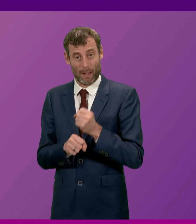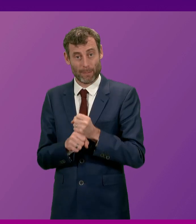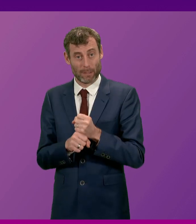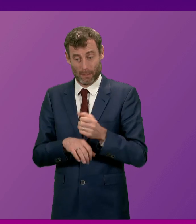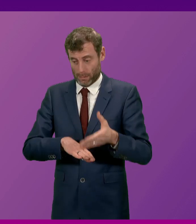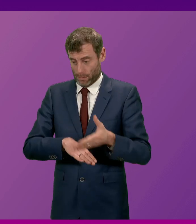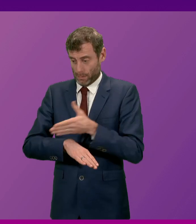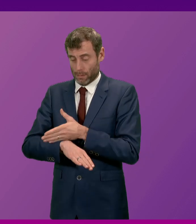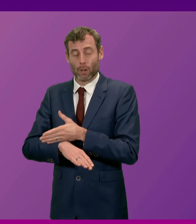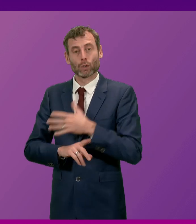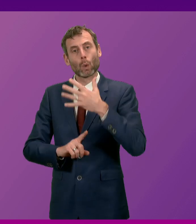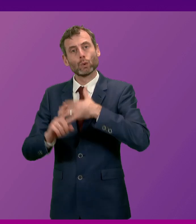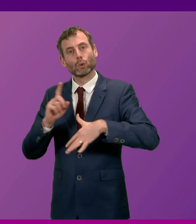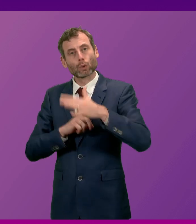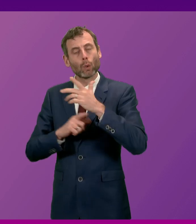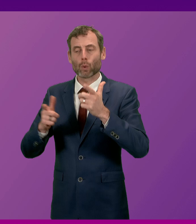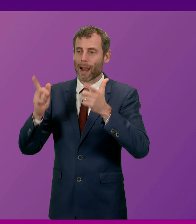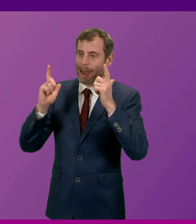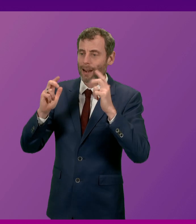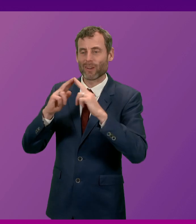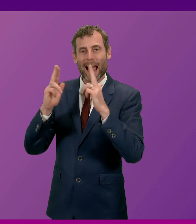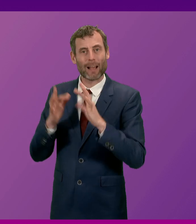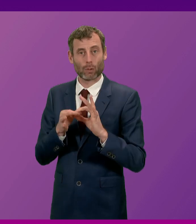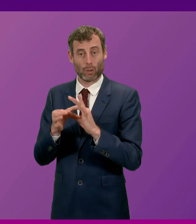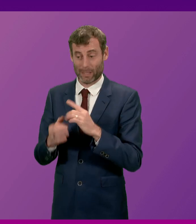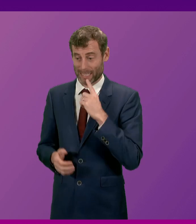Social landlords and housing associations have suffered a 25 per cent cut in the